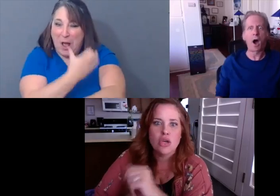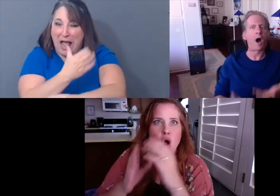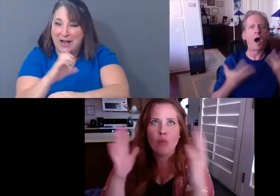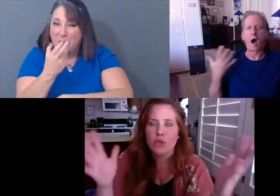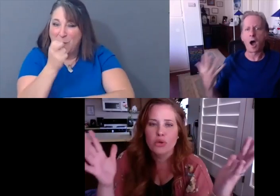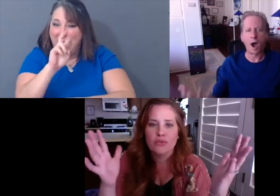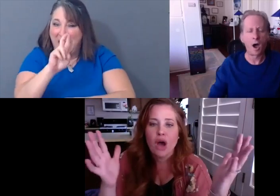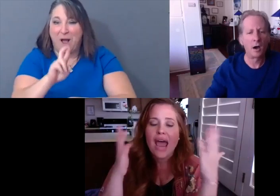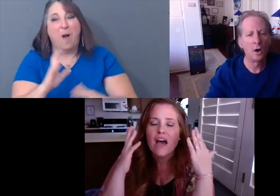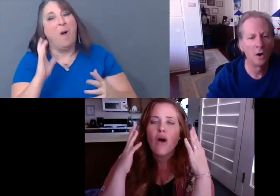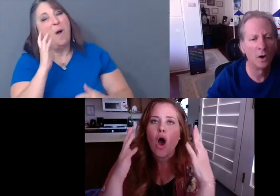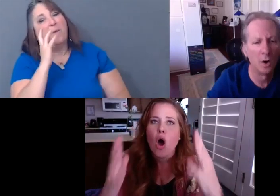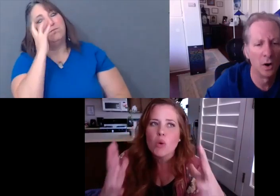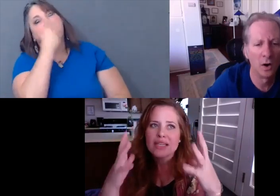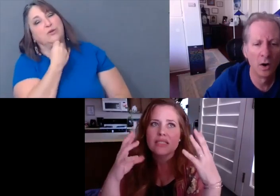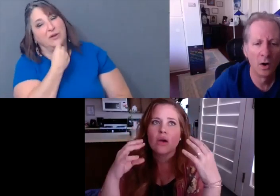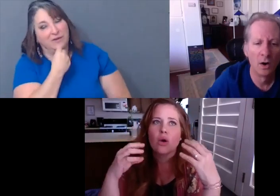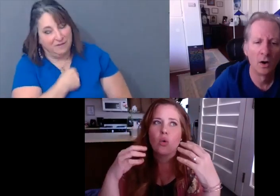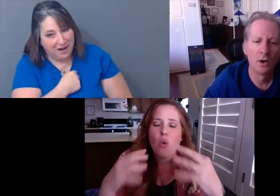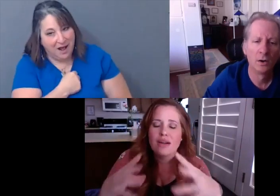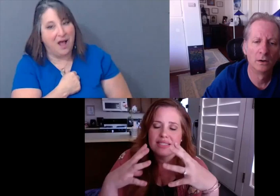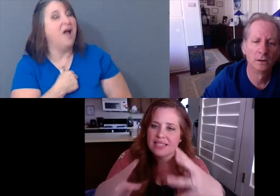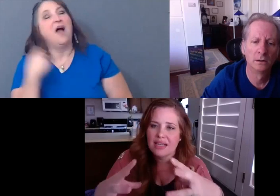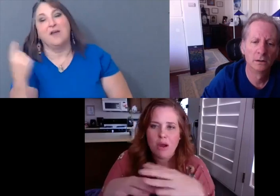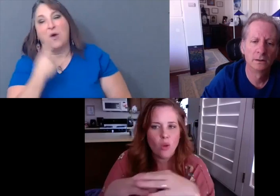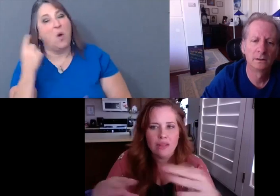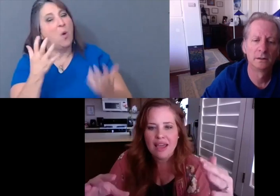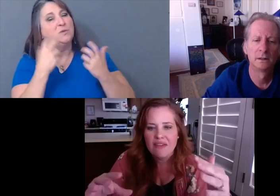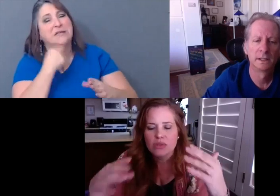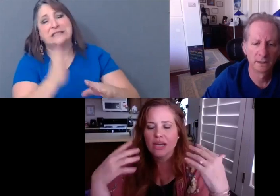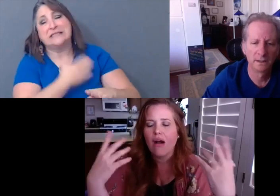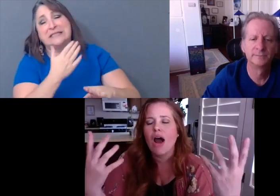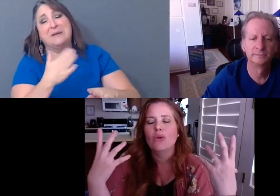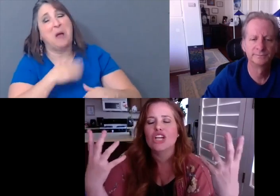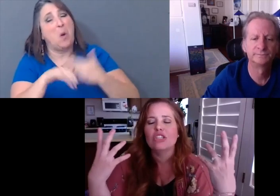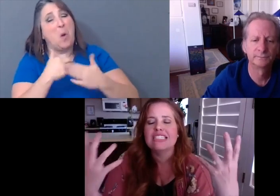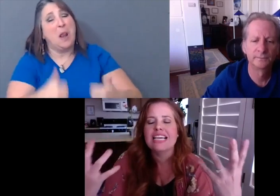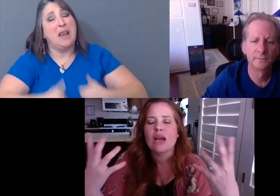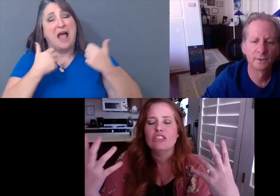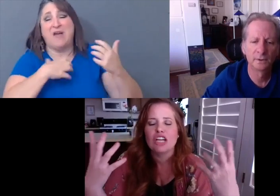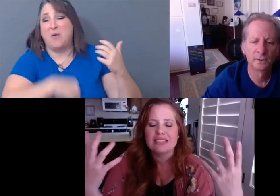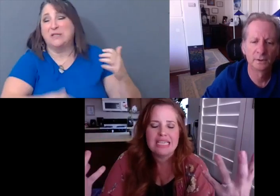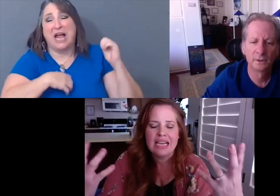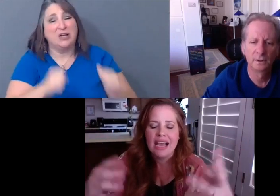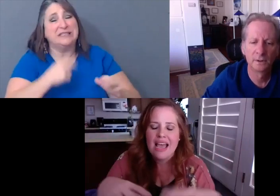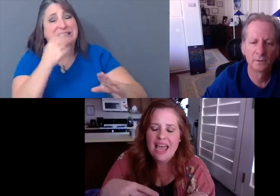So beautiful, I have always wanted to sing, my whole life. I was like, I wish I could sing. I wish I could sing.